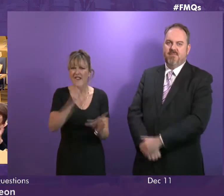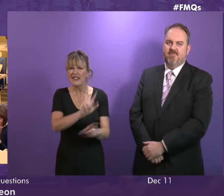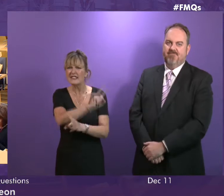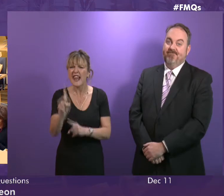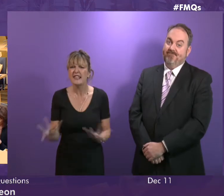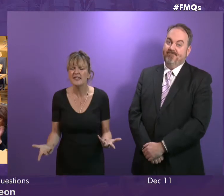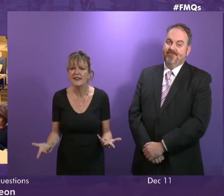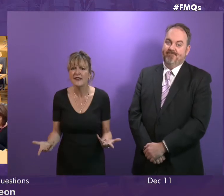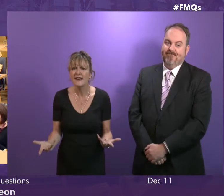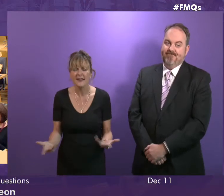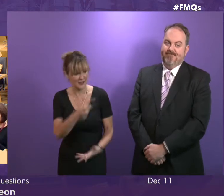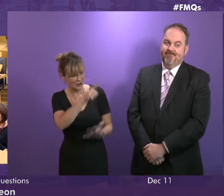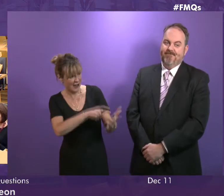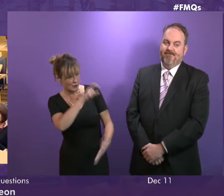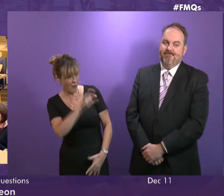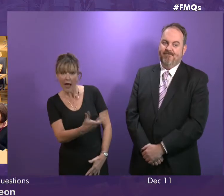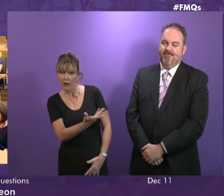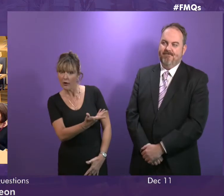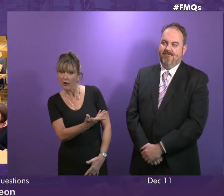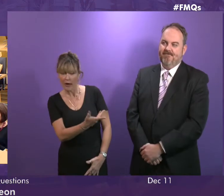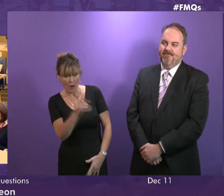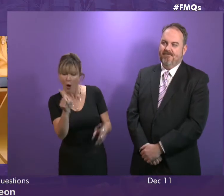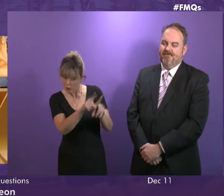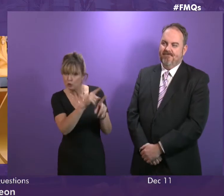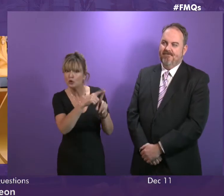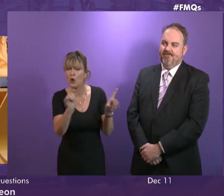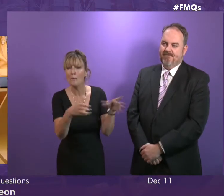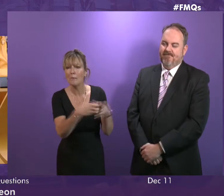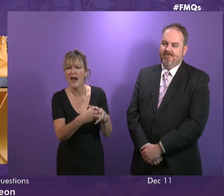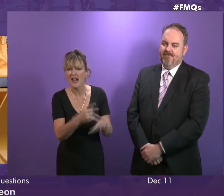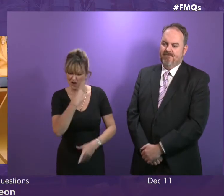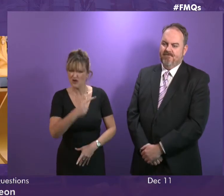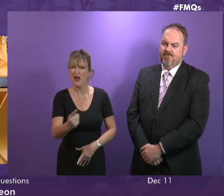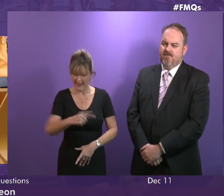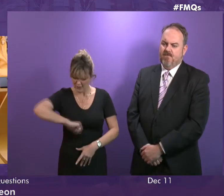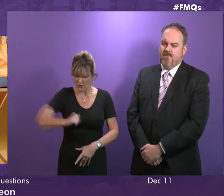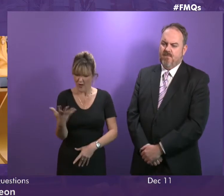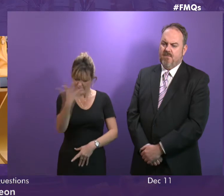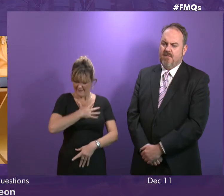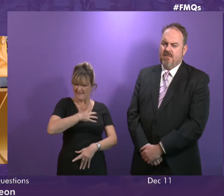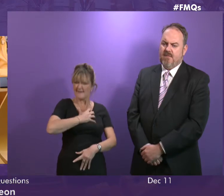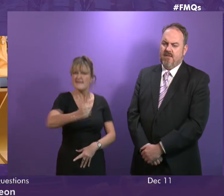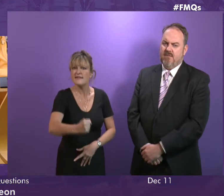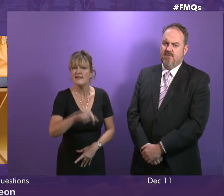with Jackson Carlaw and the Tories trying to drag Scotland out of the EU against our